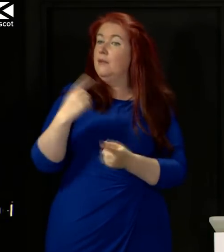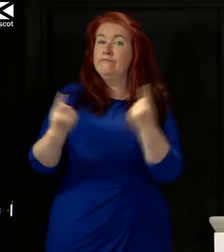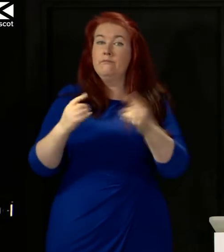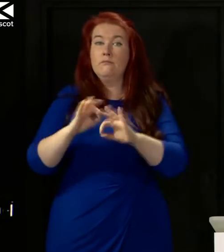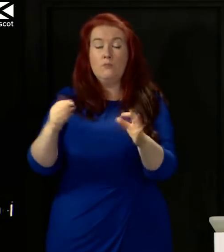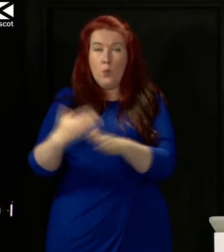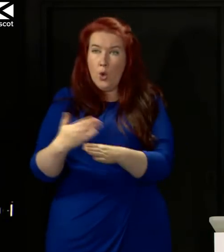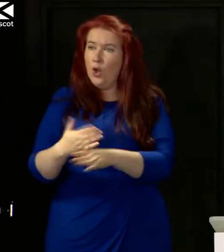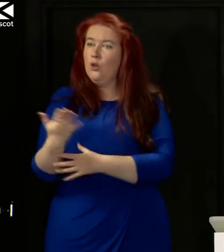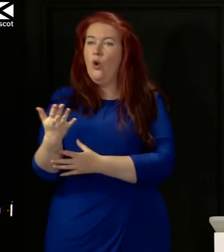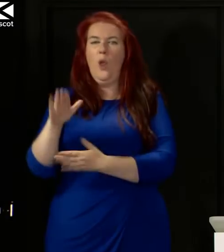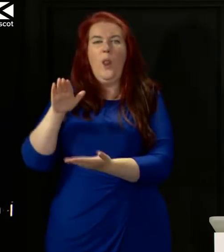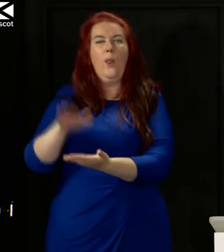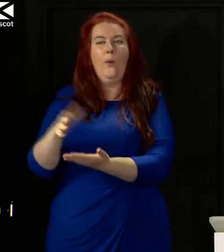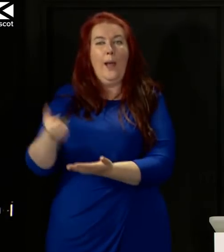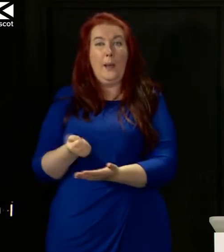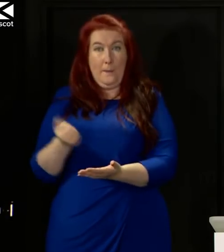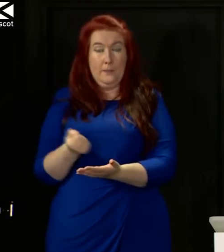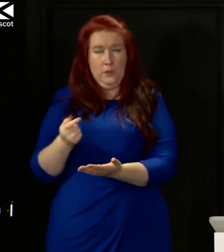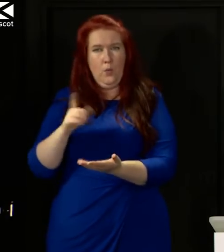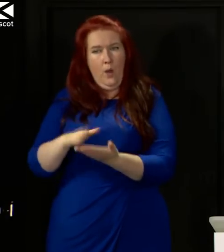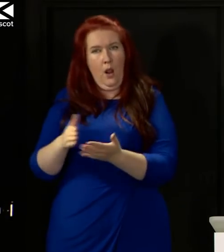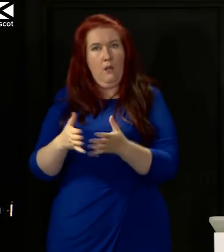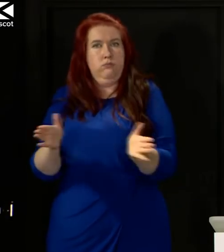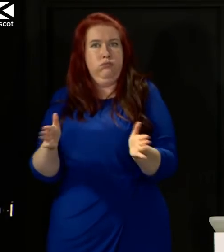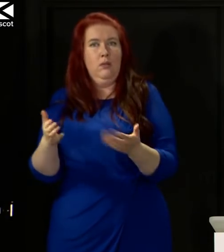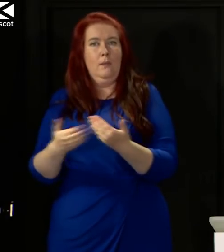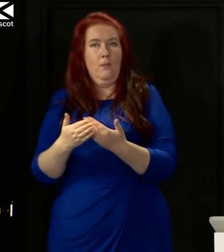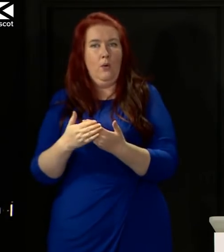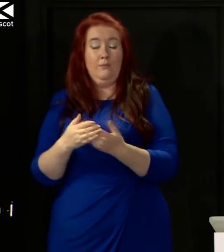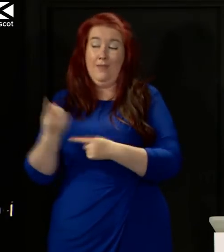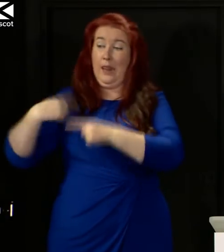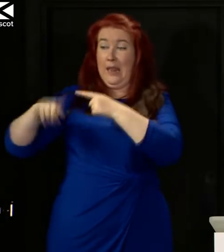Last year, these accounts helped more than 18,000 people to develop new skills and to